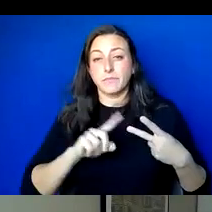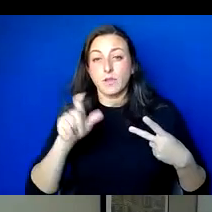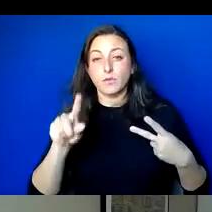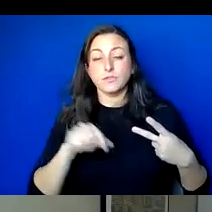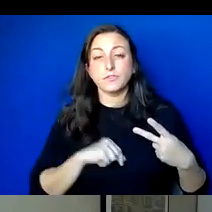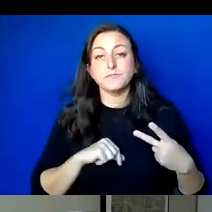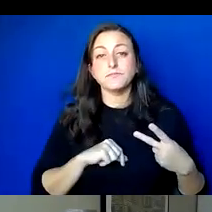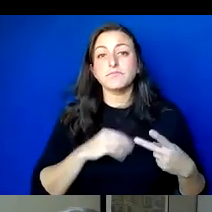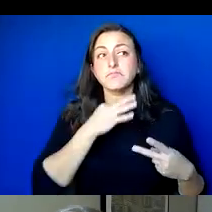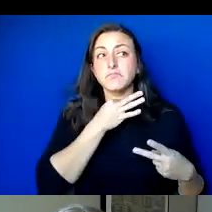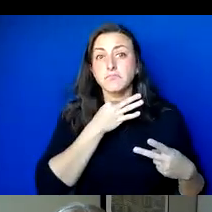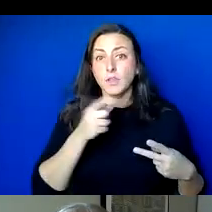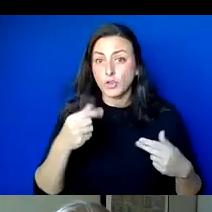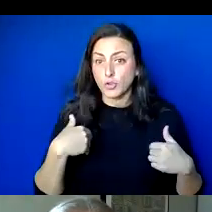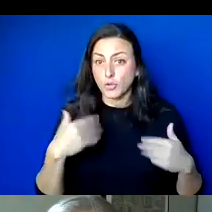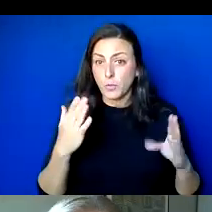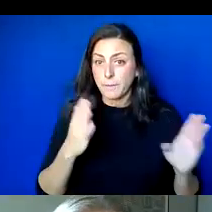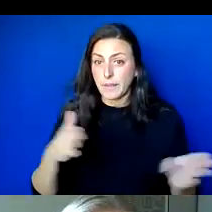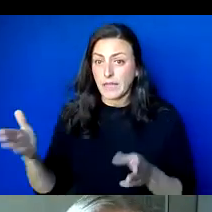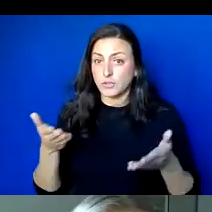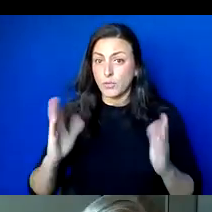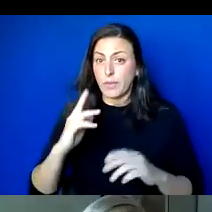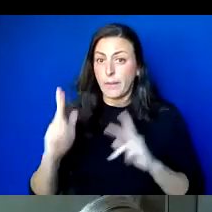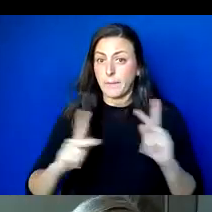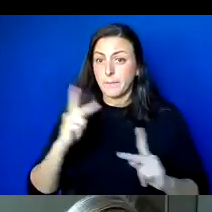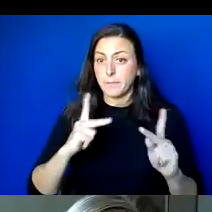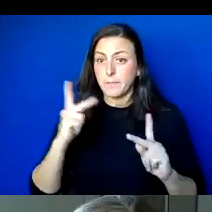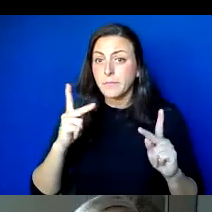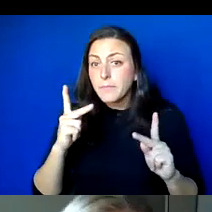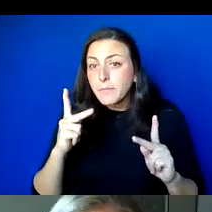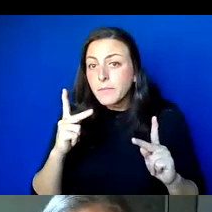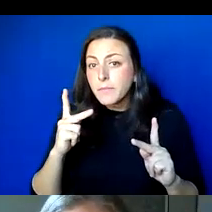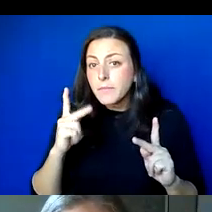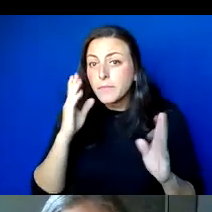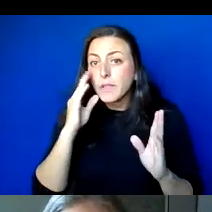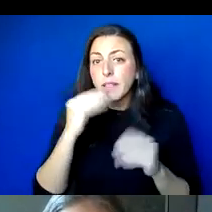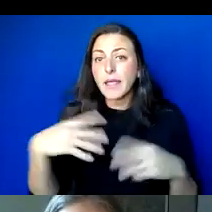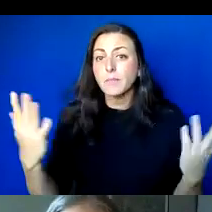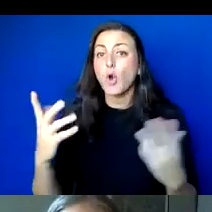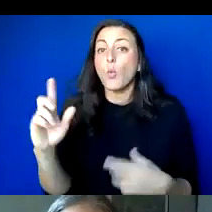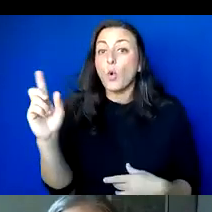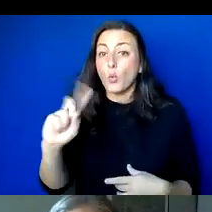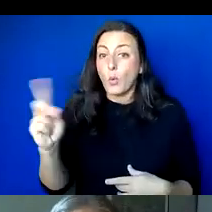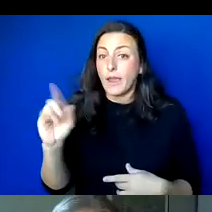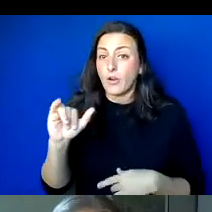have plans to start letting folks know where the vaccine is going specifically around the state.